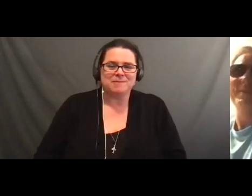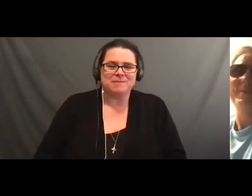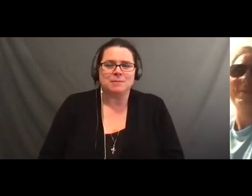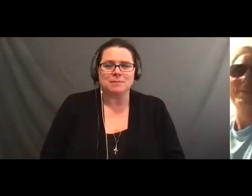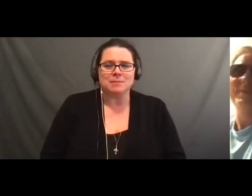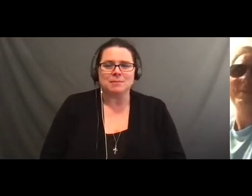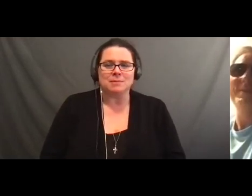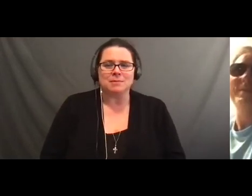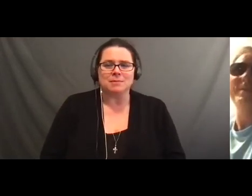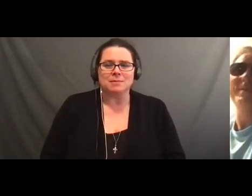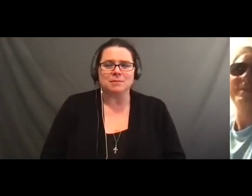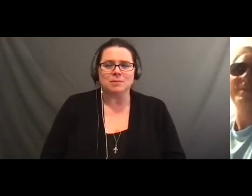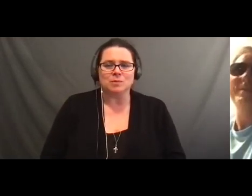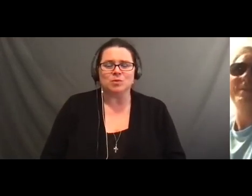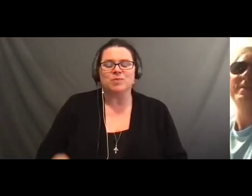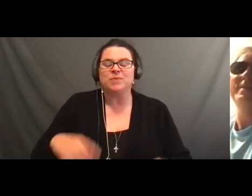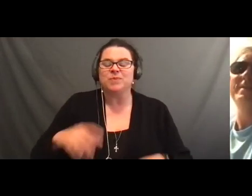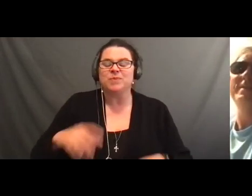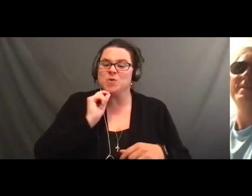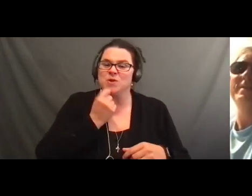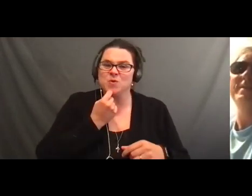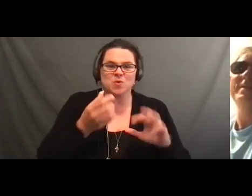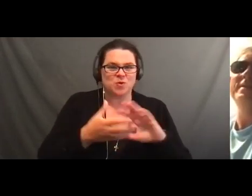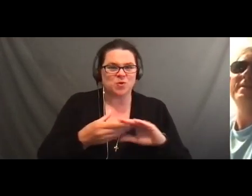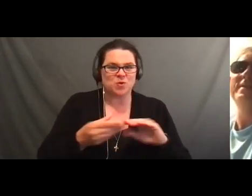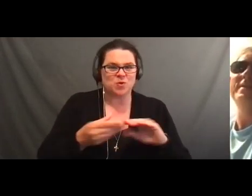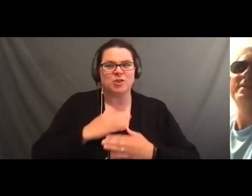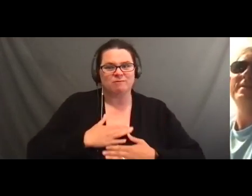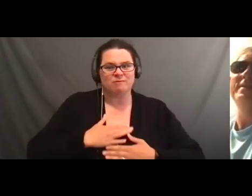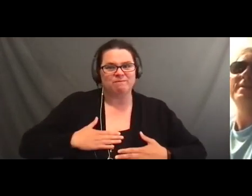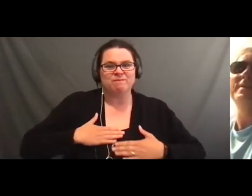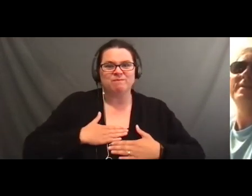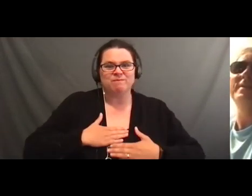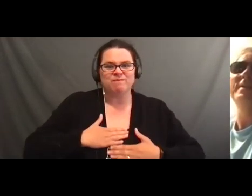That was a really cool story. I enjoyed hearing it.